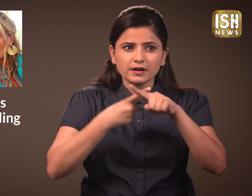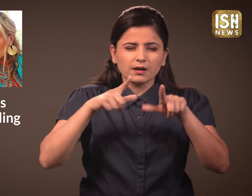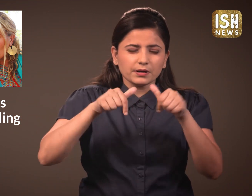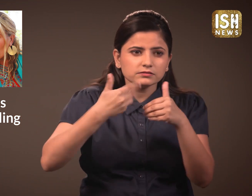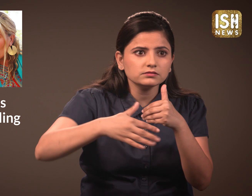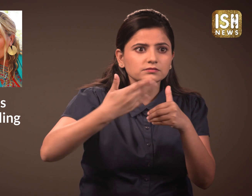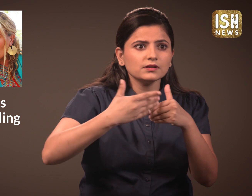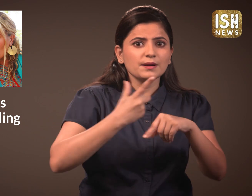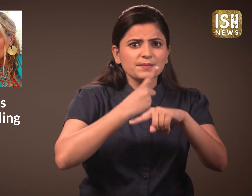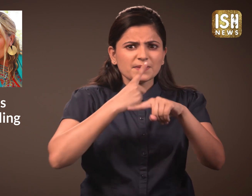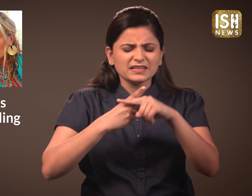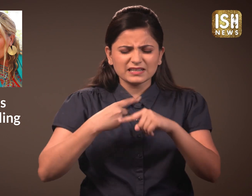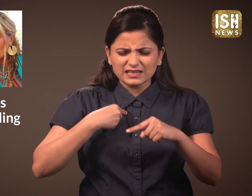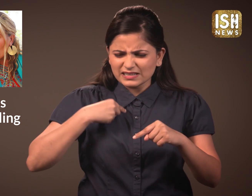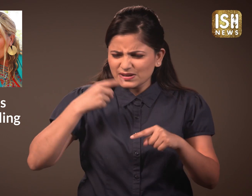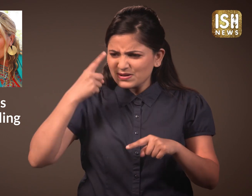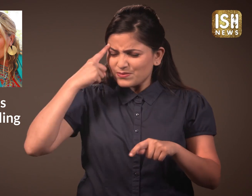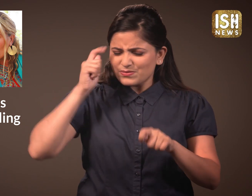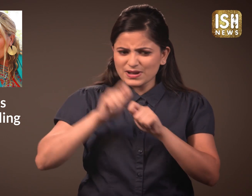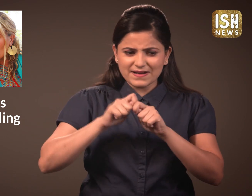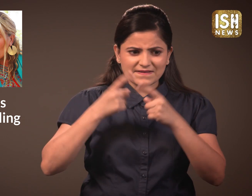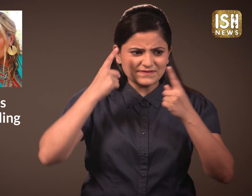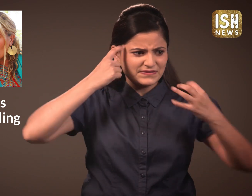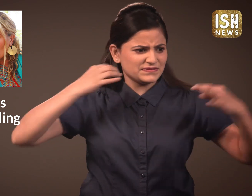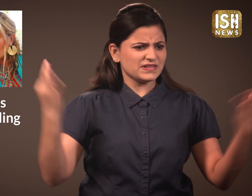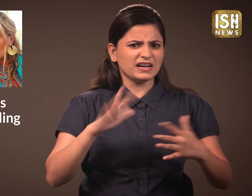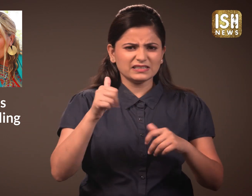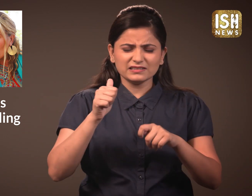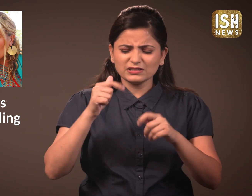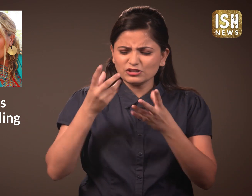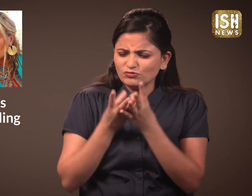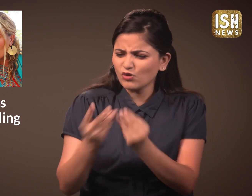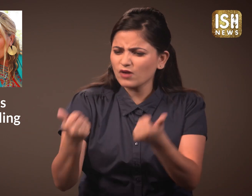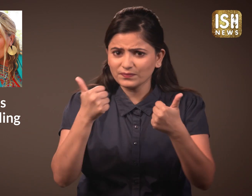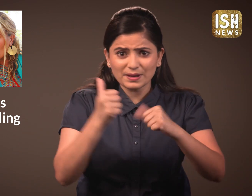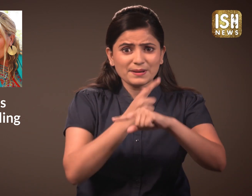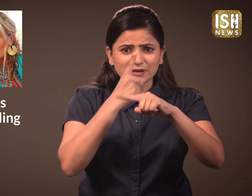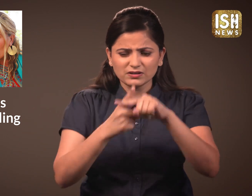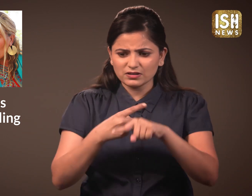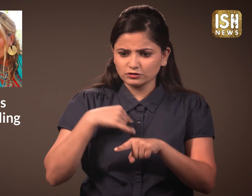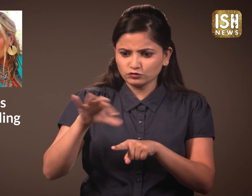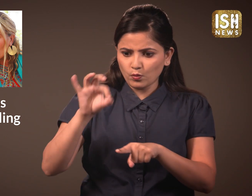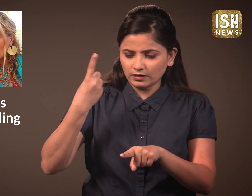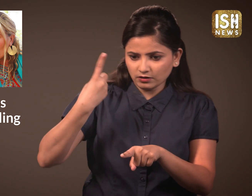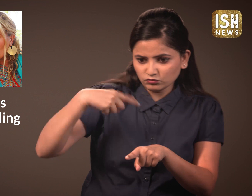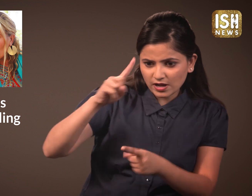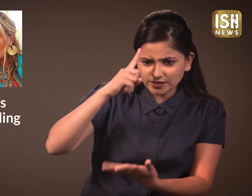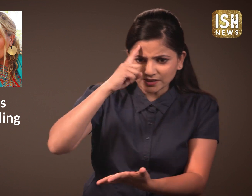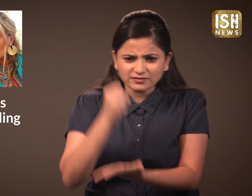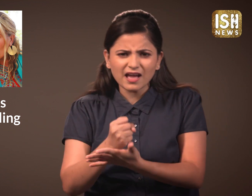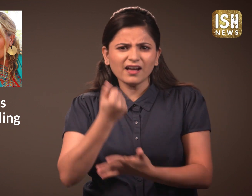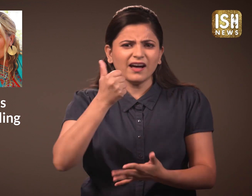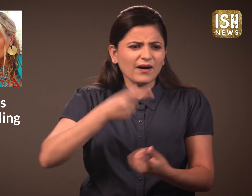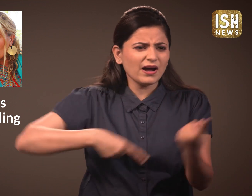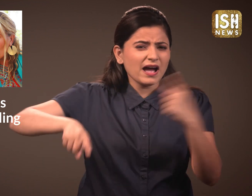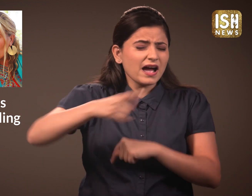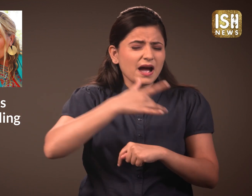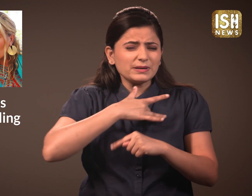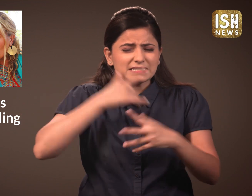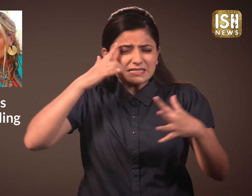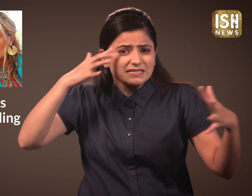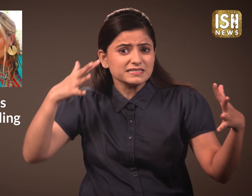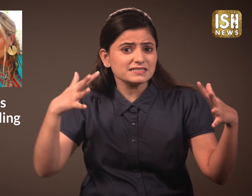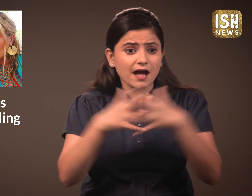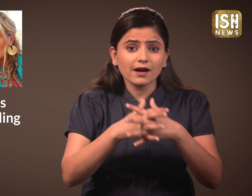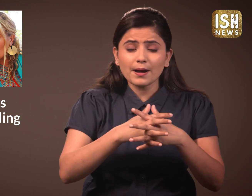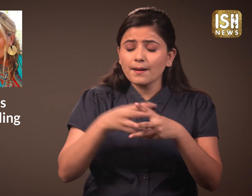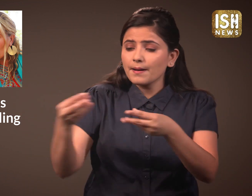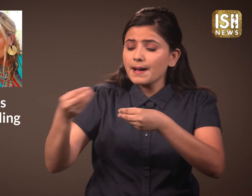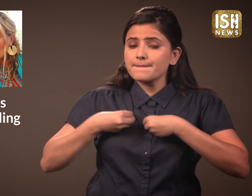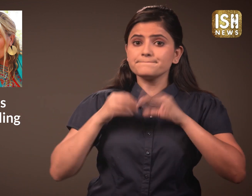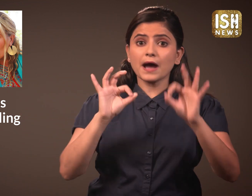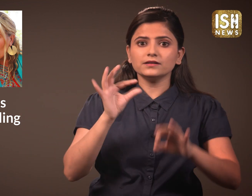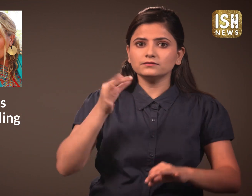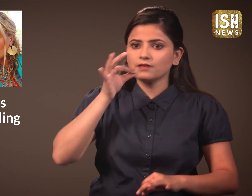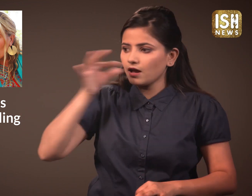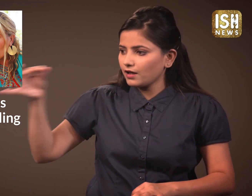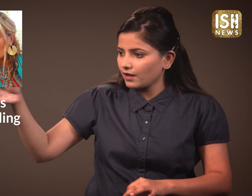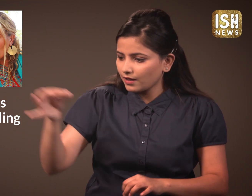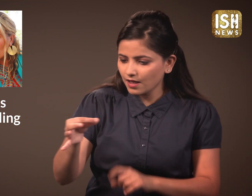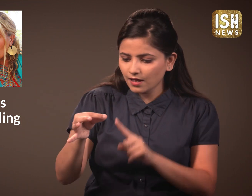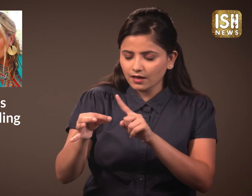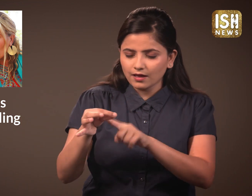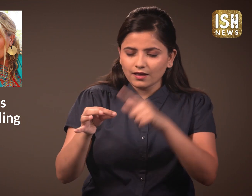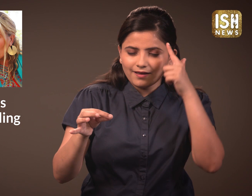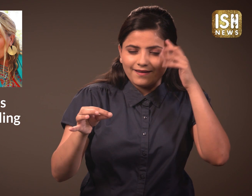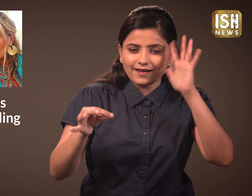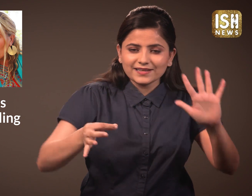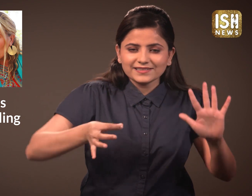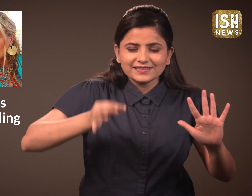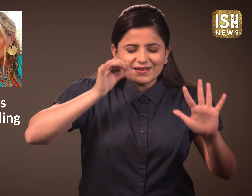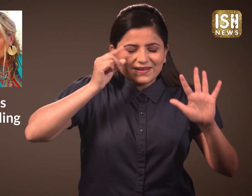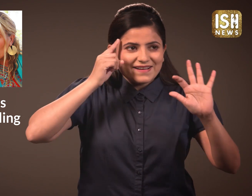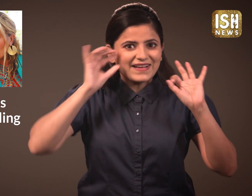if there is a meeting going on, they are not feeling fresh and have to make difficult decisions. people always have a habit of drinking tea as they feel good.